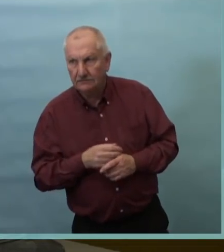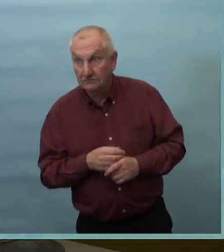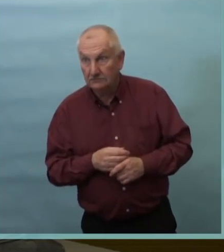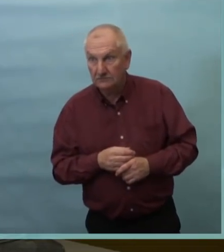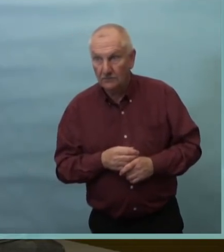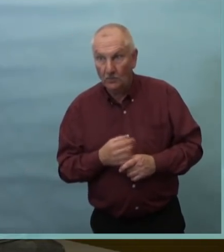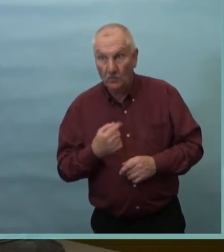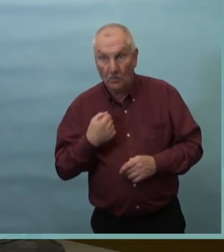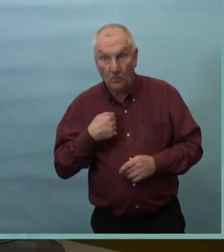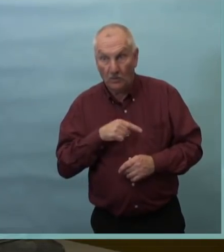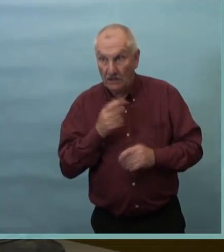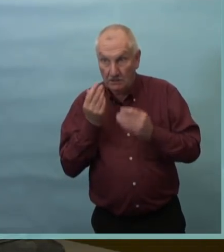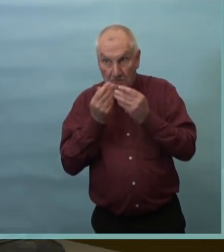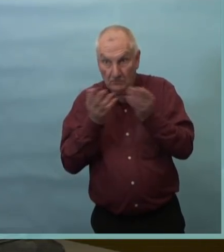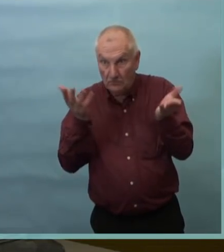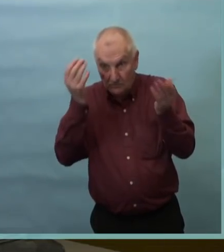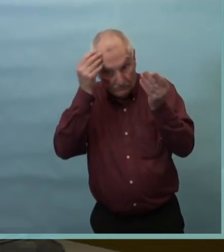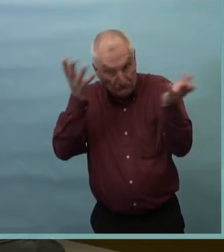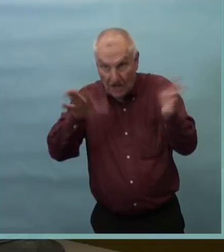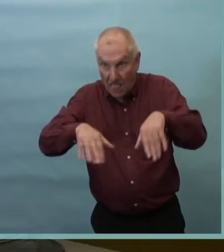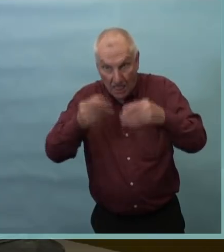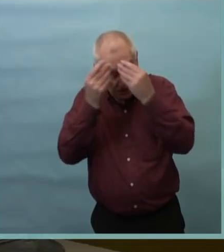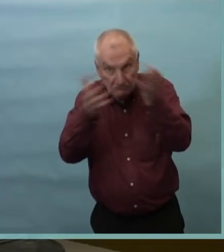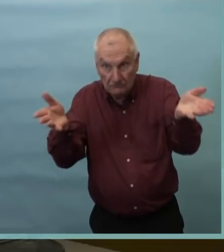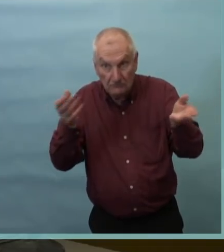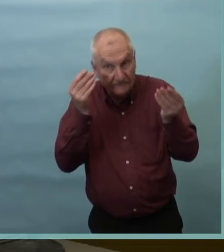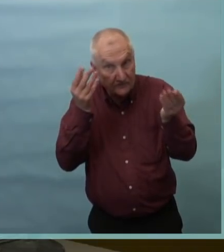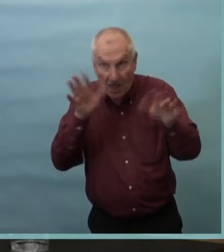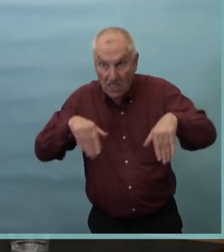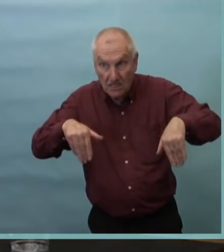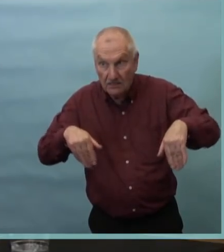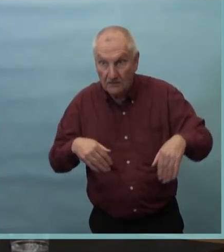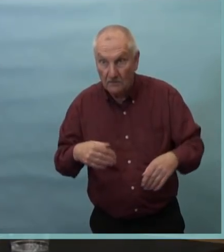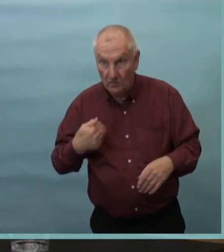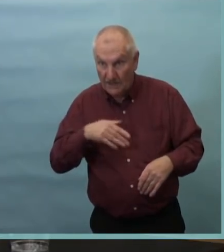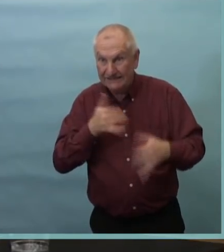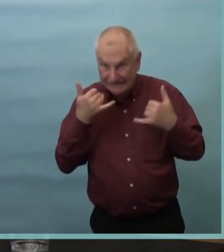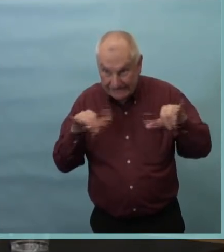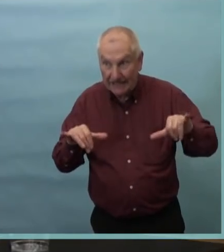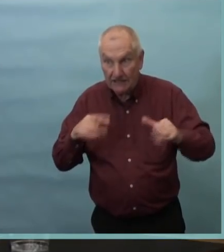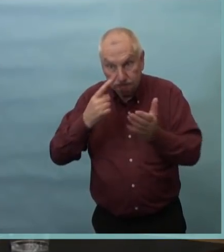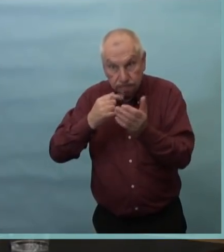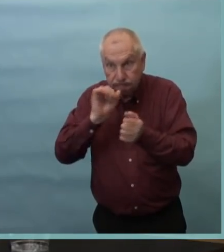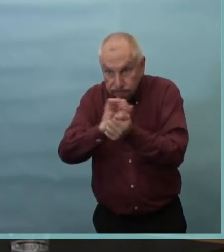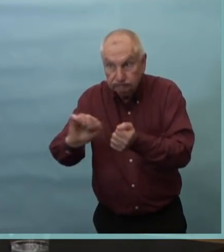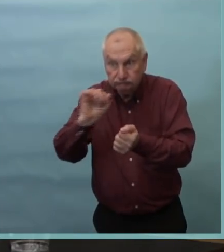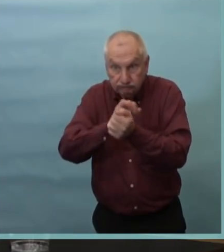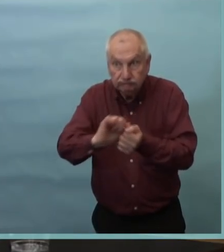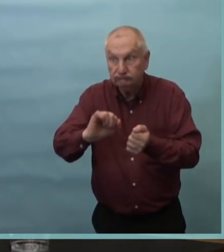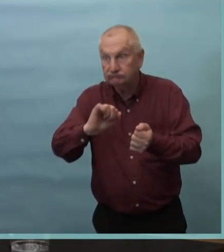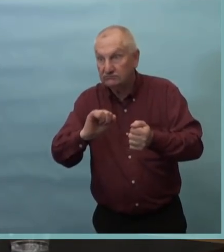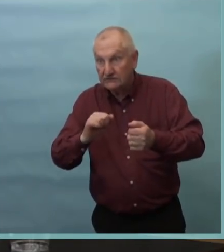our our plans as we speak and so I'm not aware of any communications of that